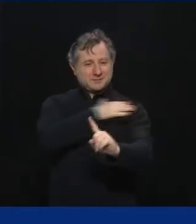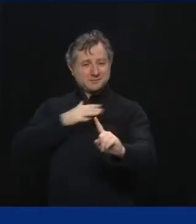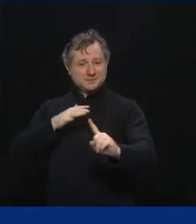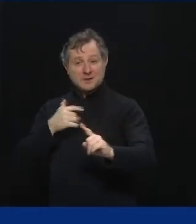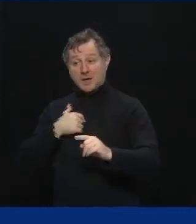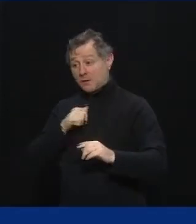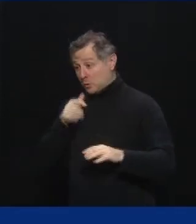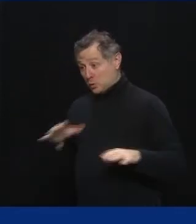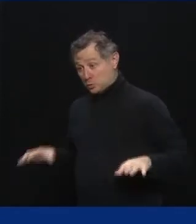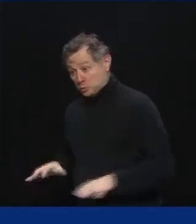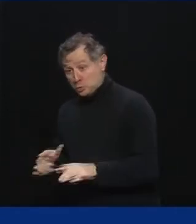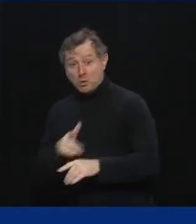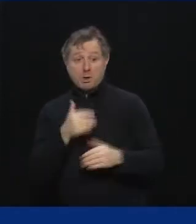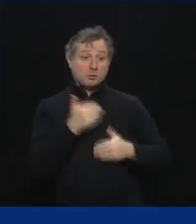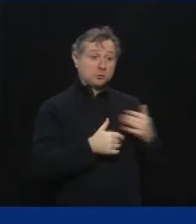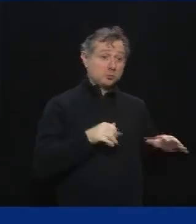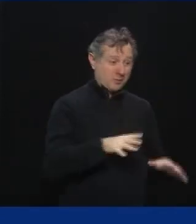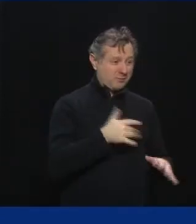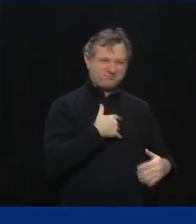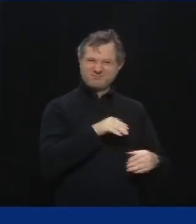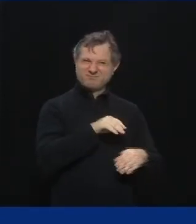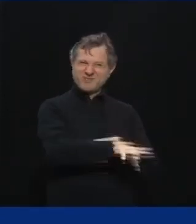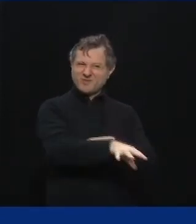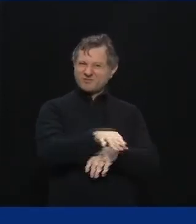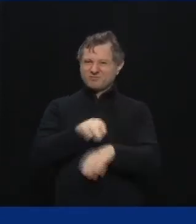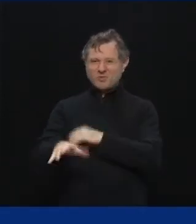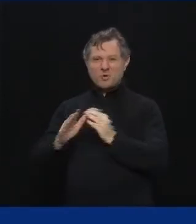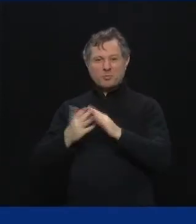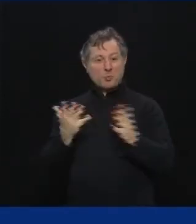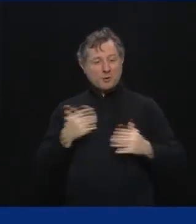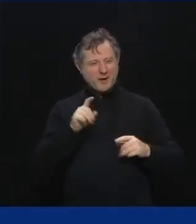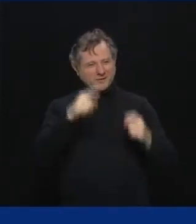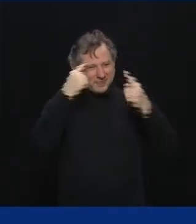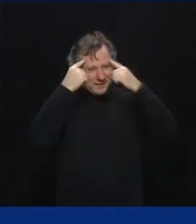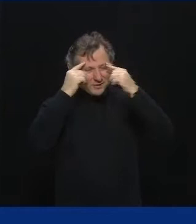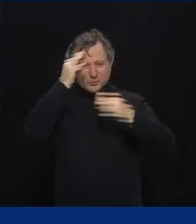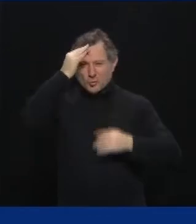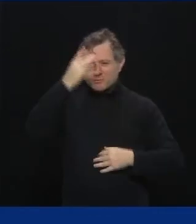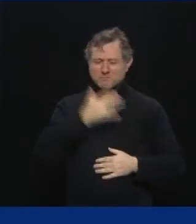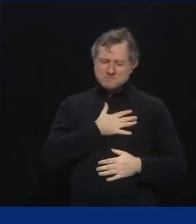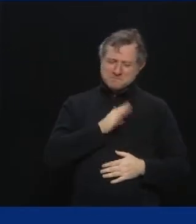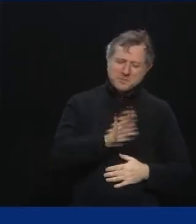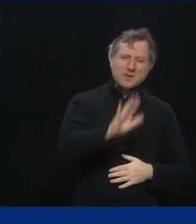EACH OTHER AND REALIZING THAT OUR ACTIONS OR INACTION HAVE CONSEQUENCES THAT ARE DIRE.